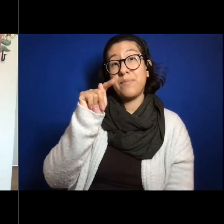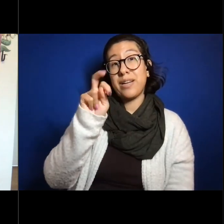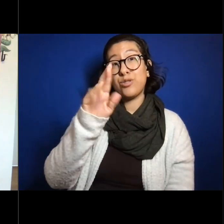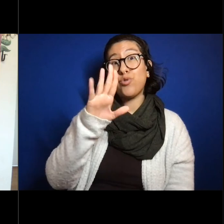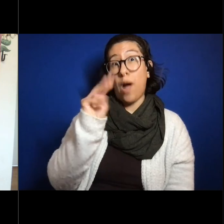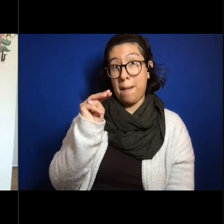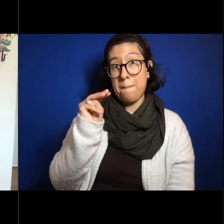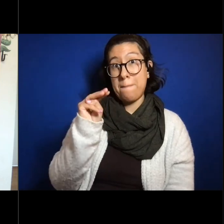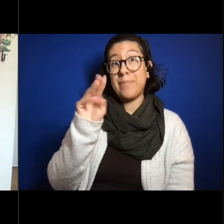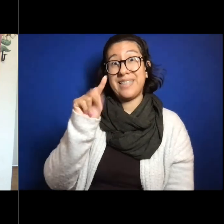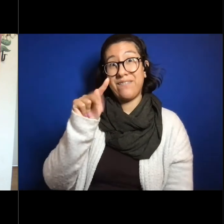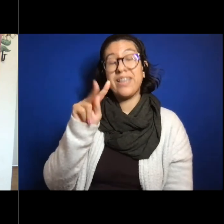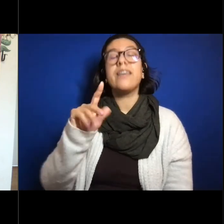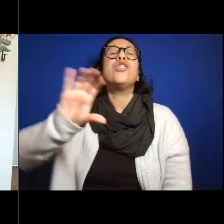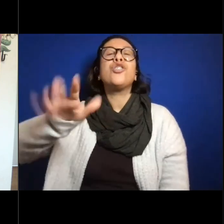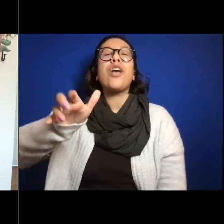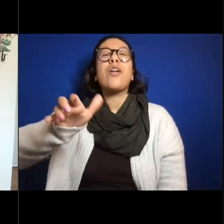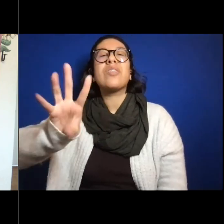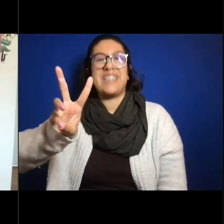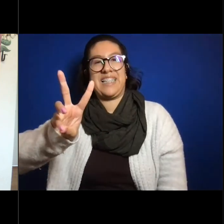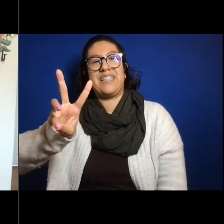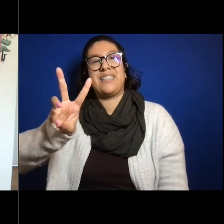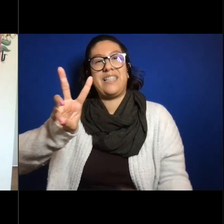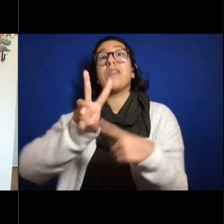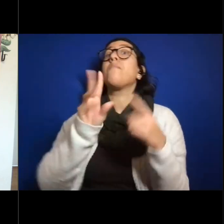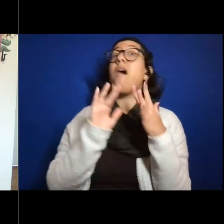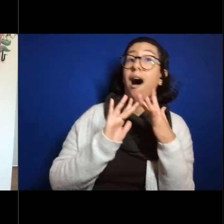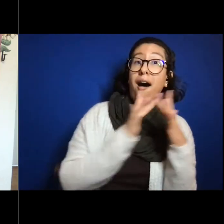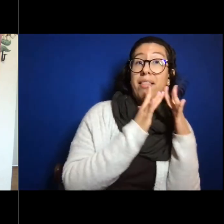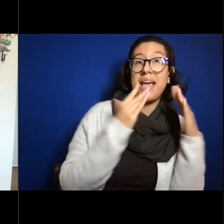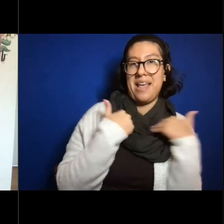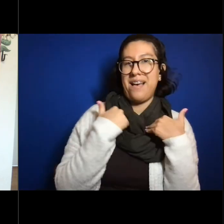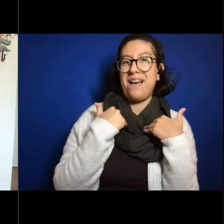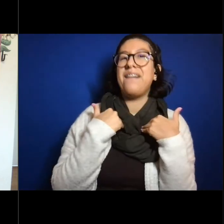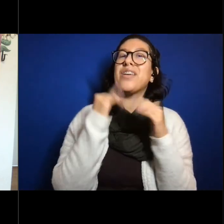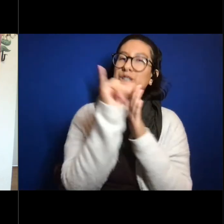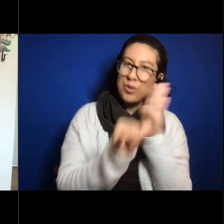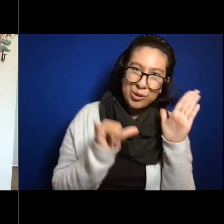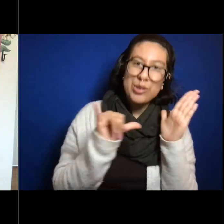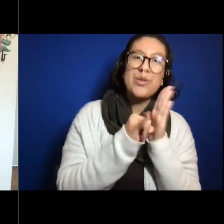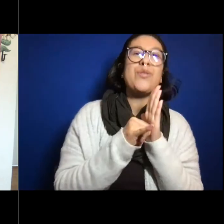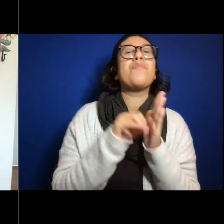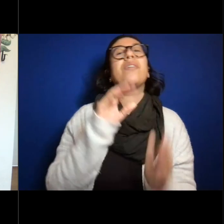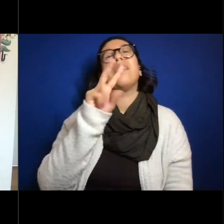but you can also find all of our episodes online. We're on YouTube and Vimeo, but if you just go